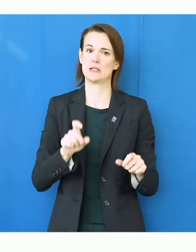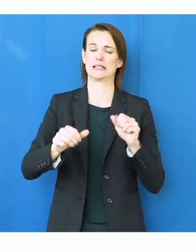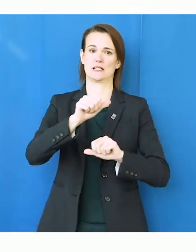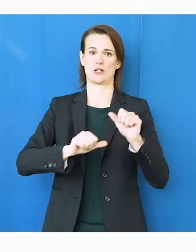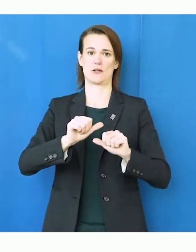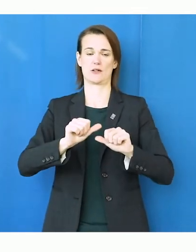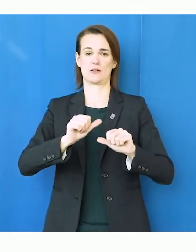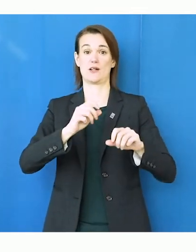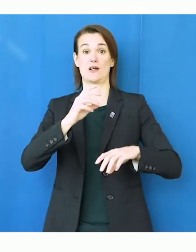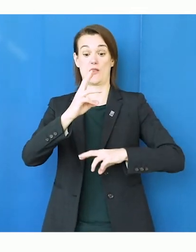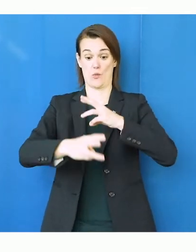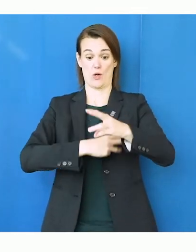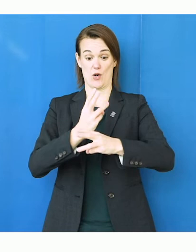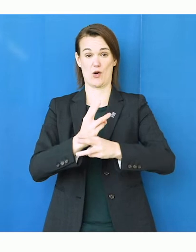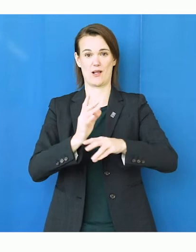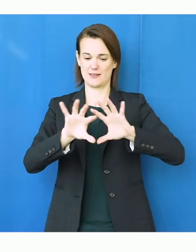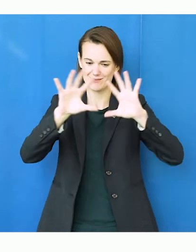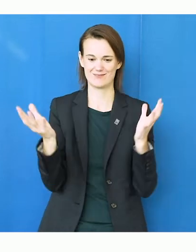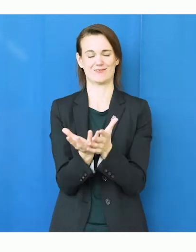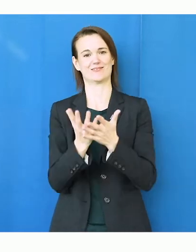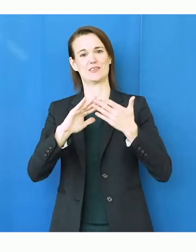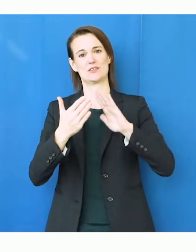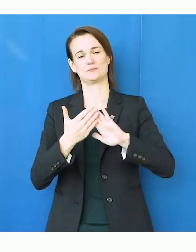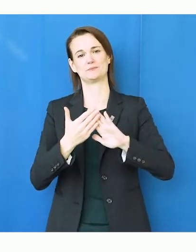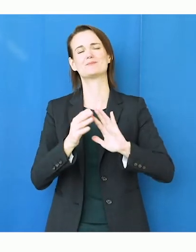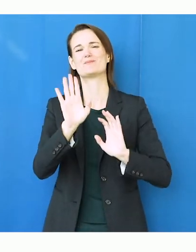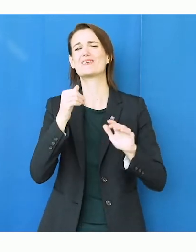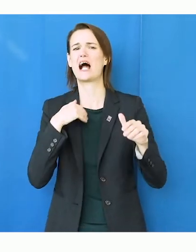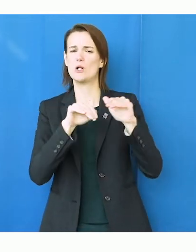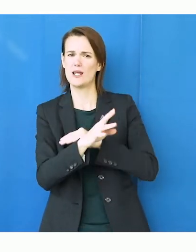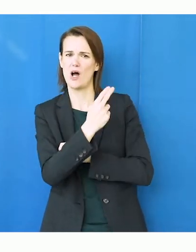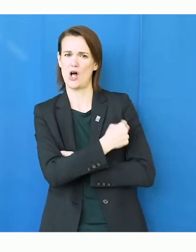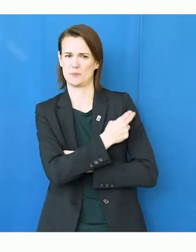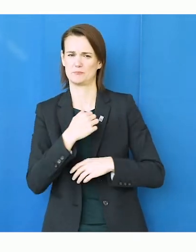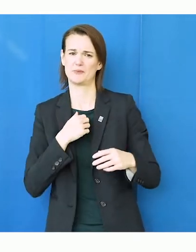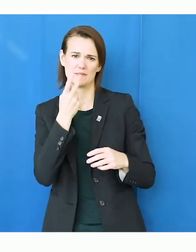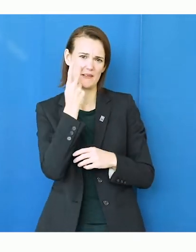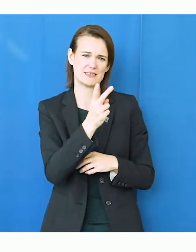I once visited a stranger, an old man at the QEII Hospital.